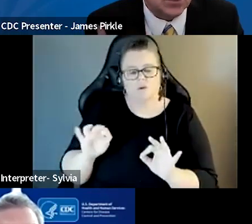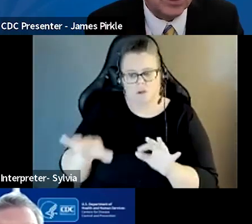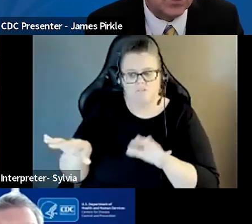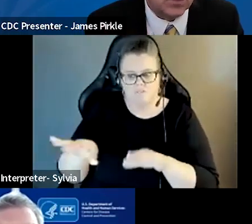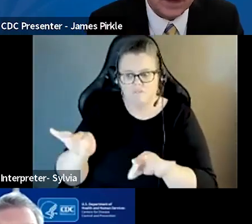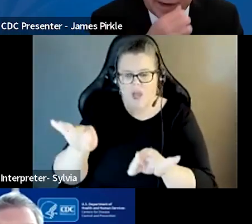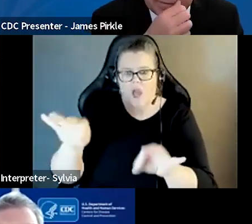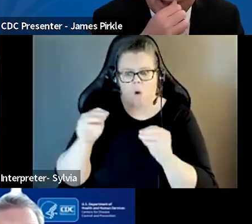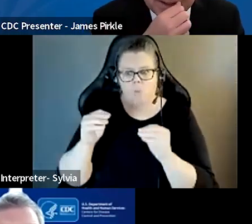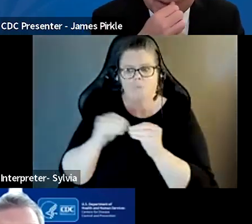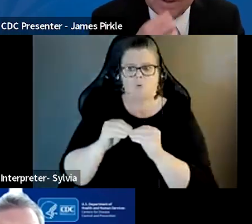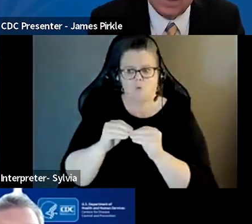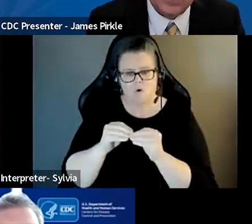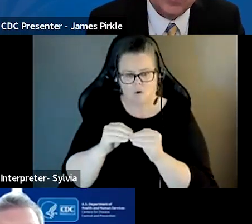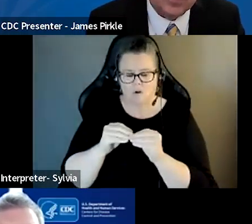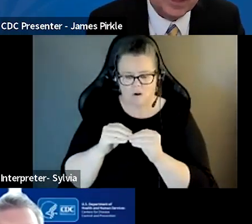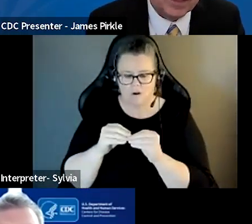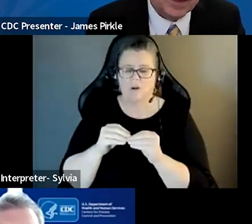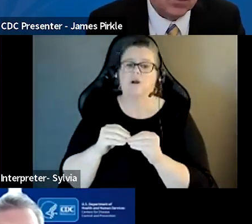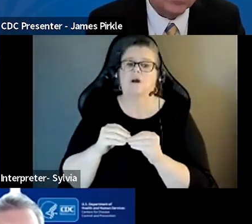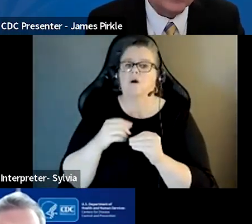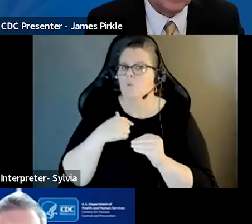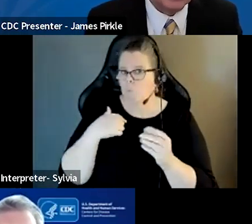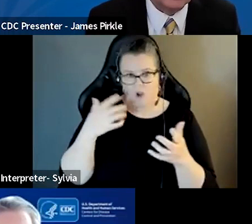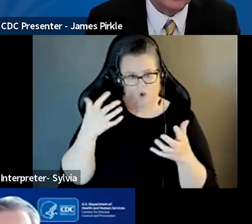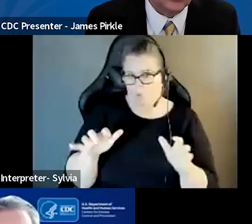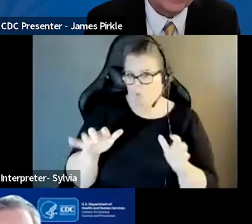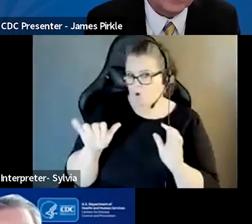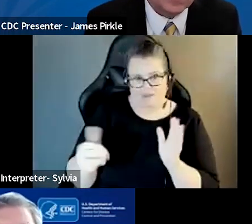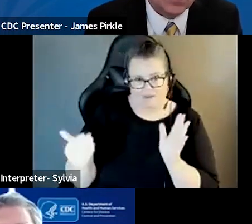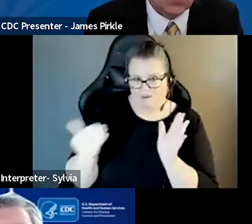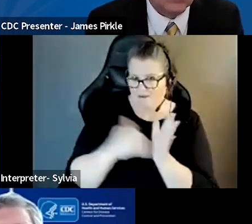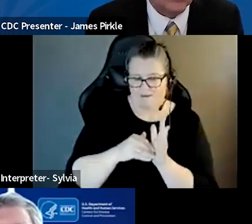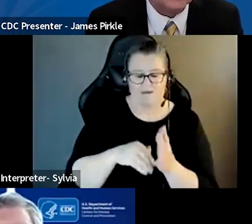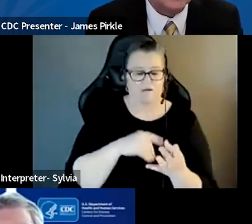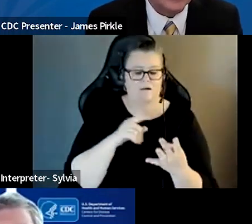So we didn't want to have that. Another big thing was there wasn't an overall set